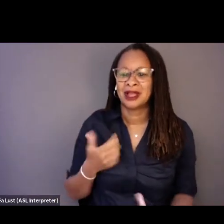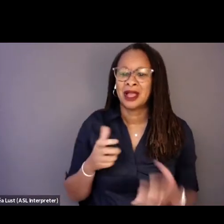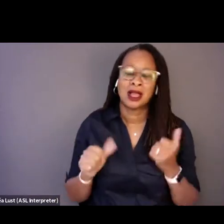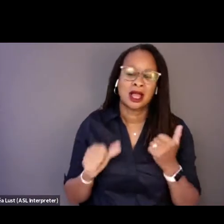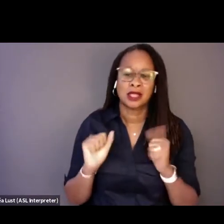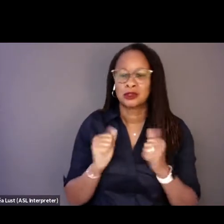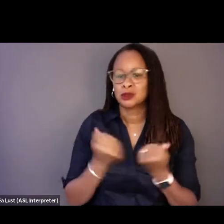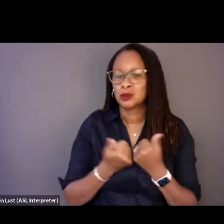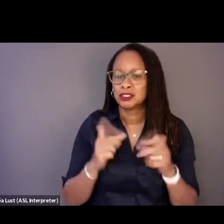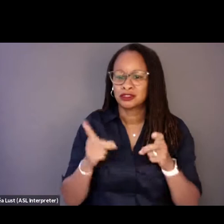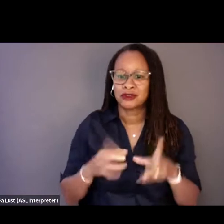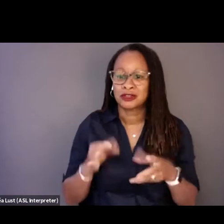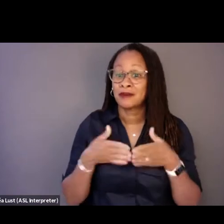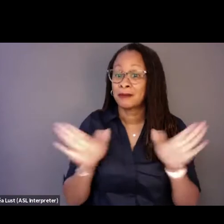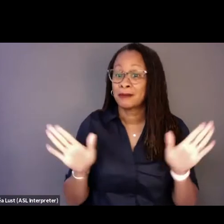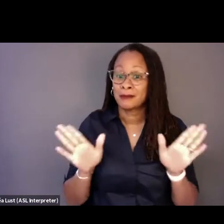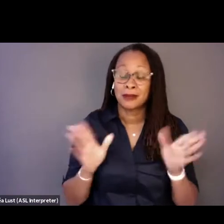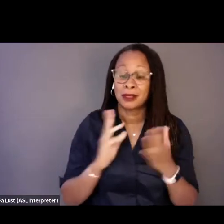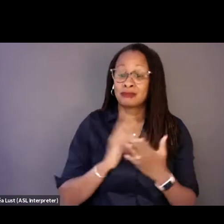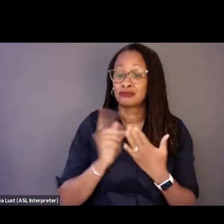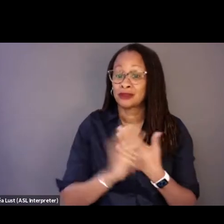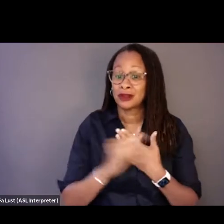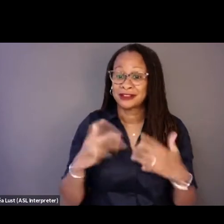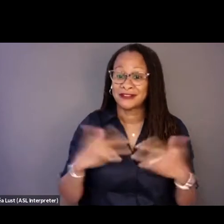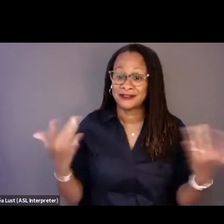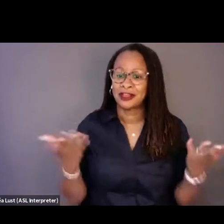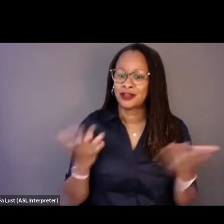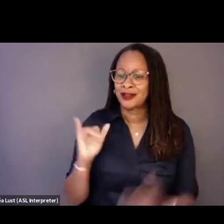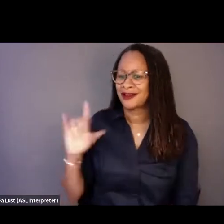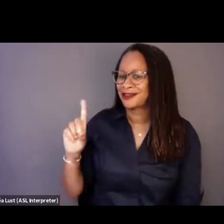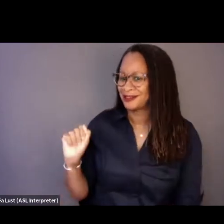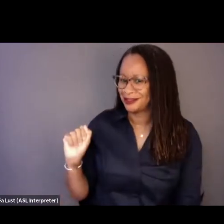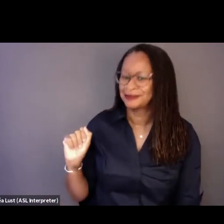of public programs and events here at the International Documentary Association.